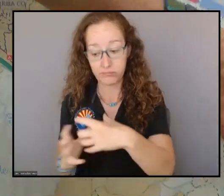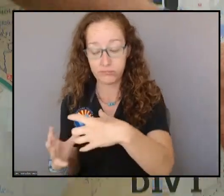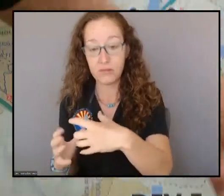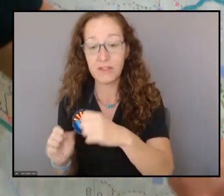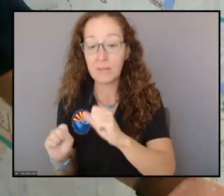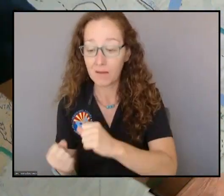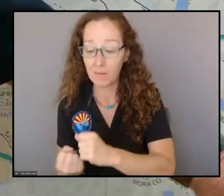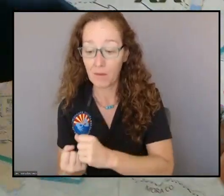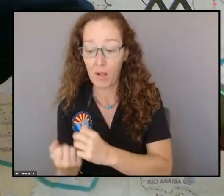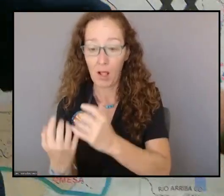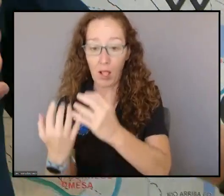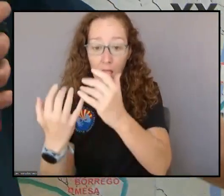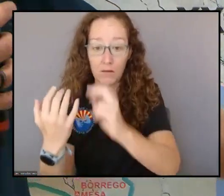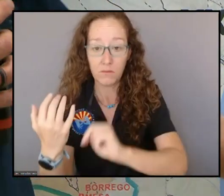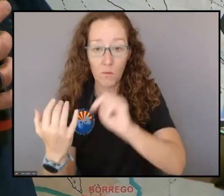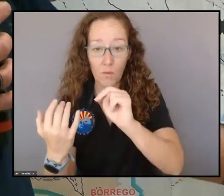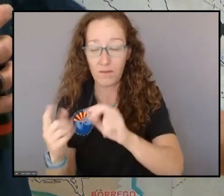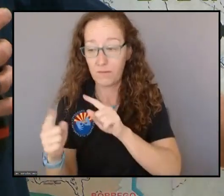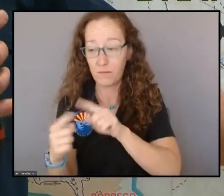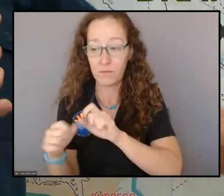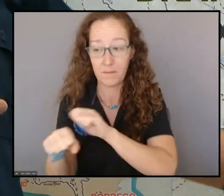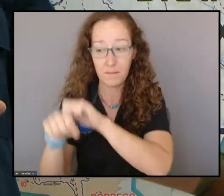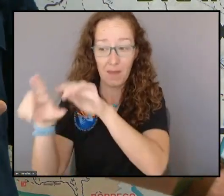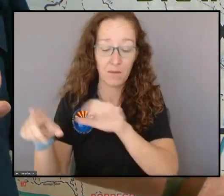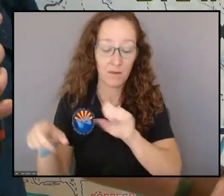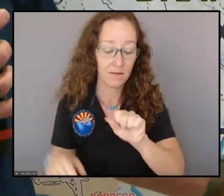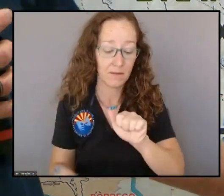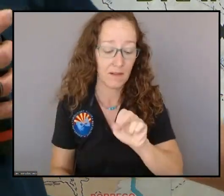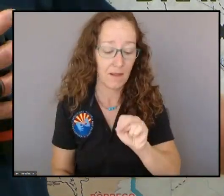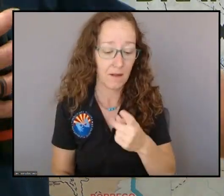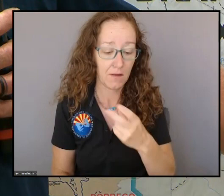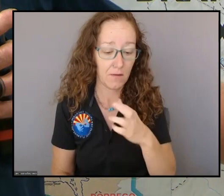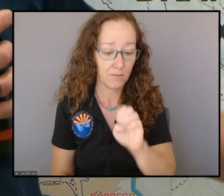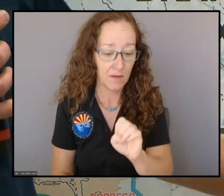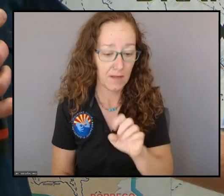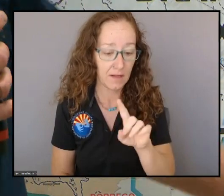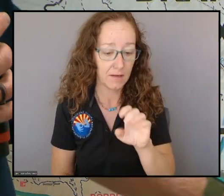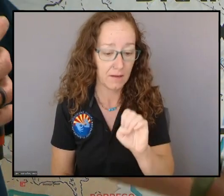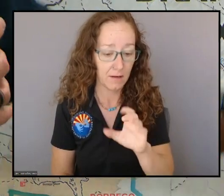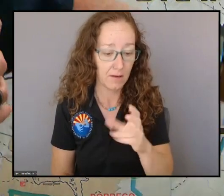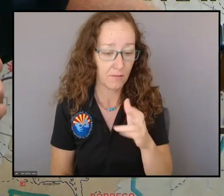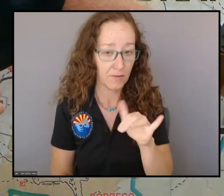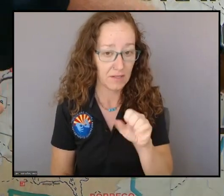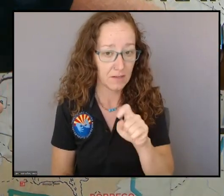de Cristos. And if it were able to get through that natural barrier of the high country there, then we would have some